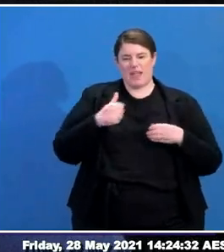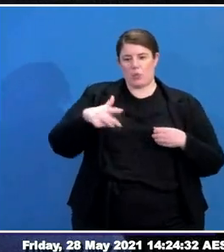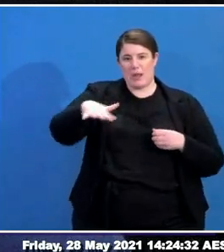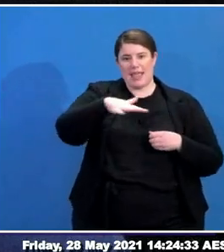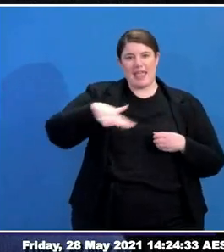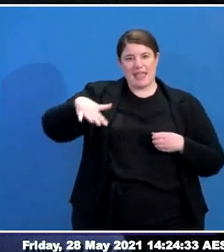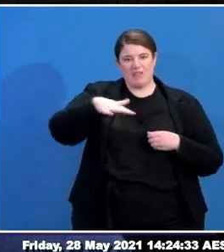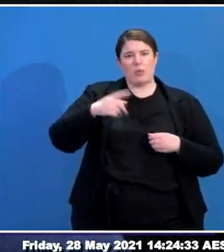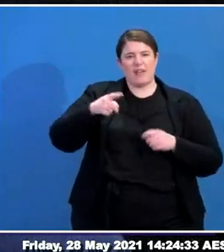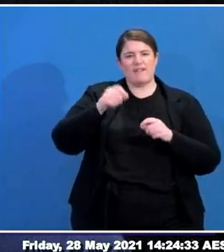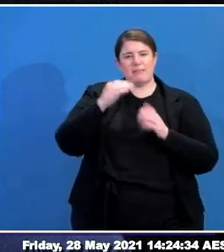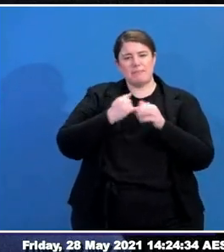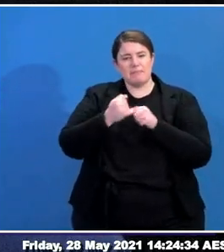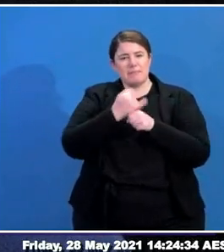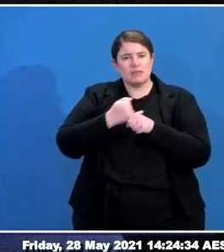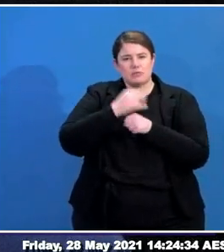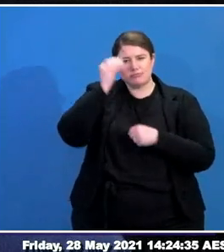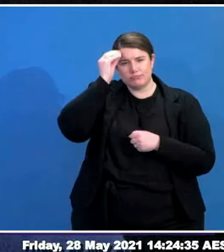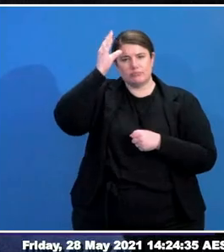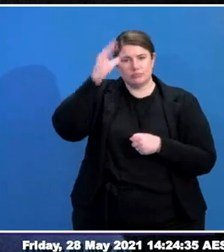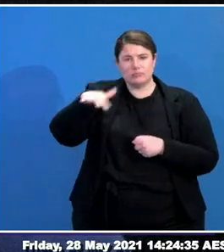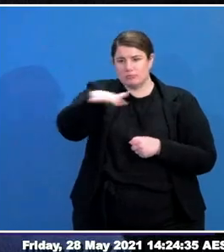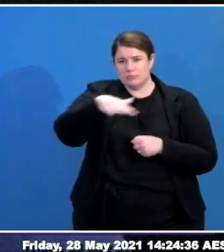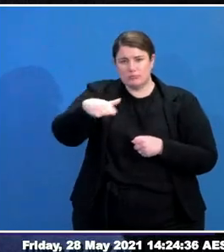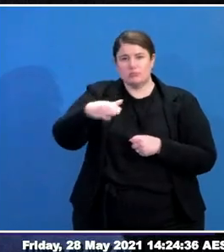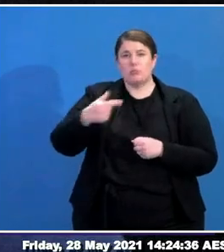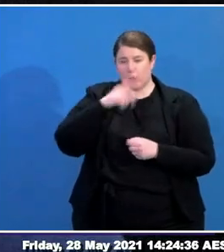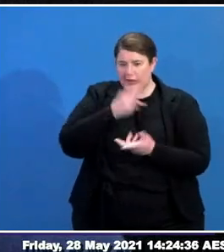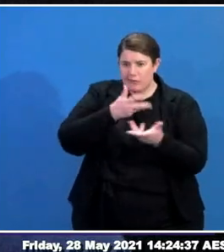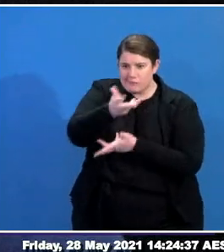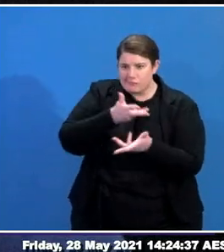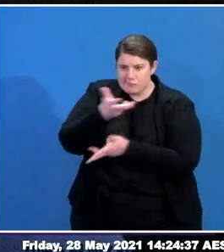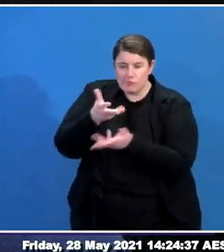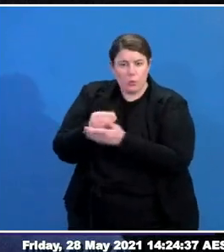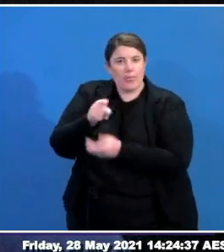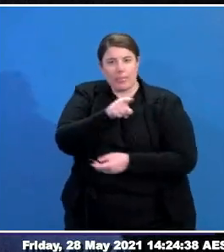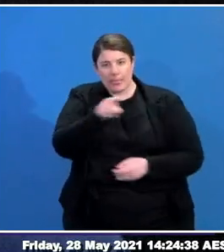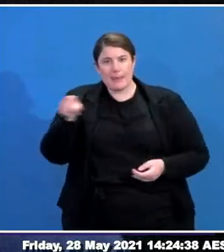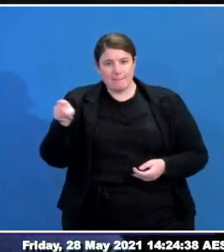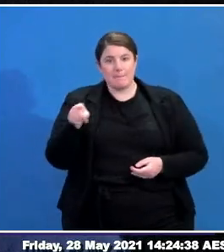have a senior practitioner and a group of experts in the organisation whose area of